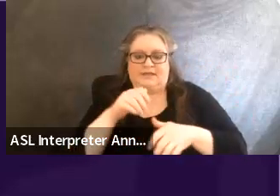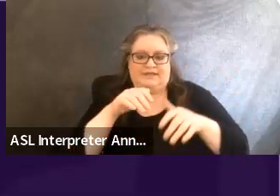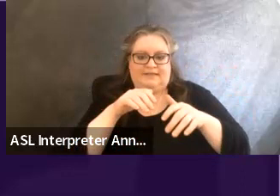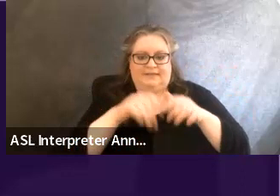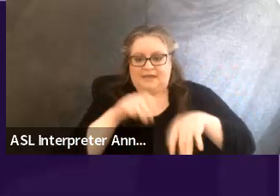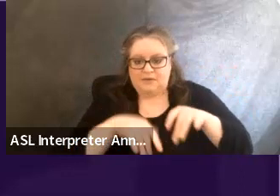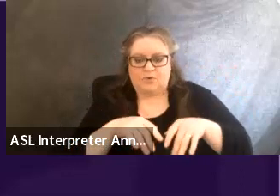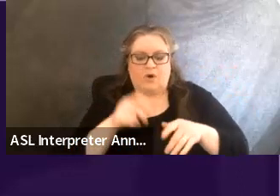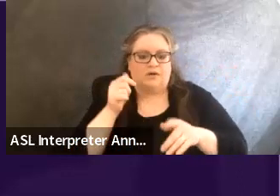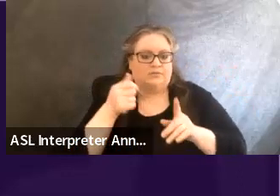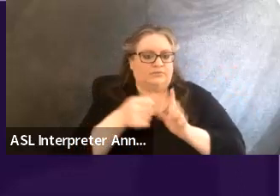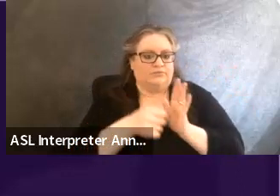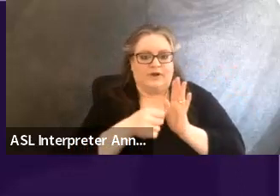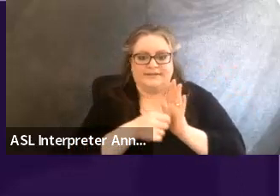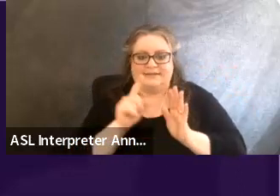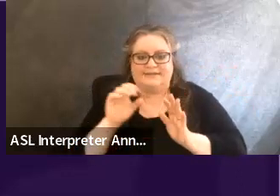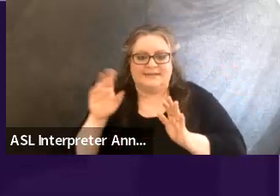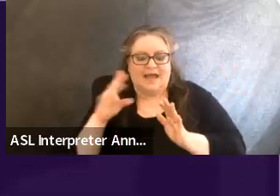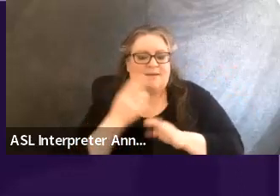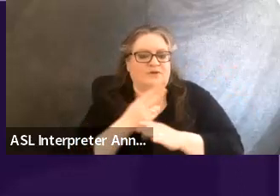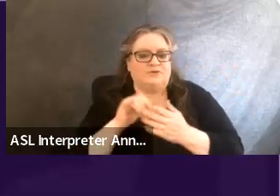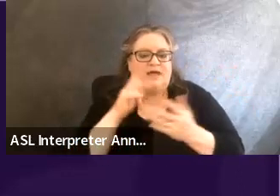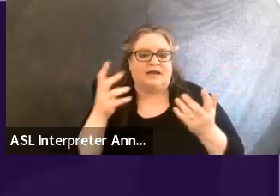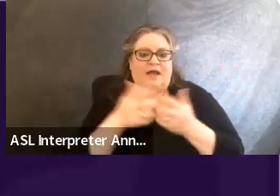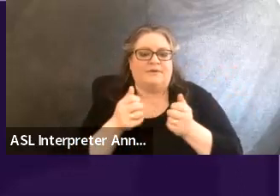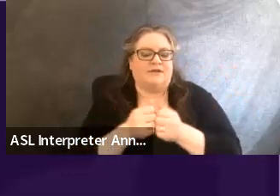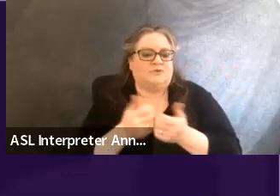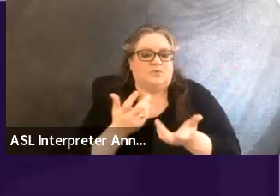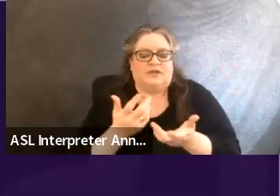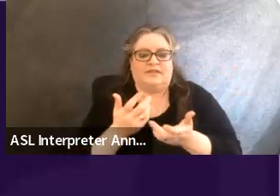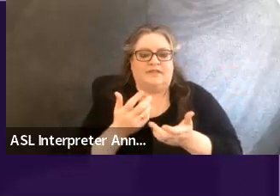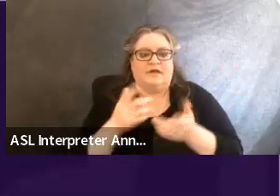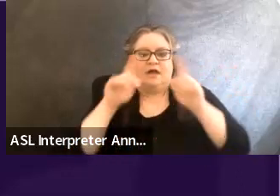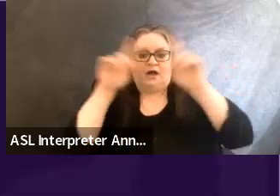and then you can also use it in combination with a screen reader.